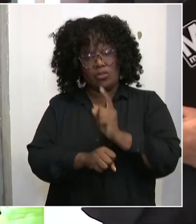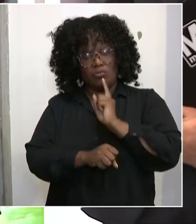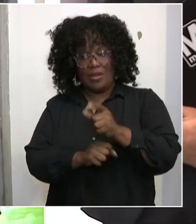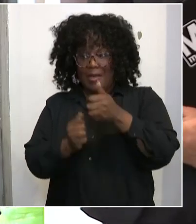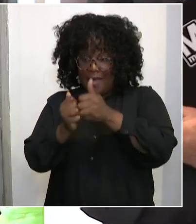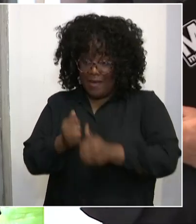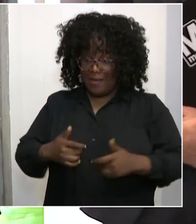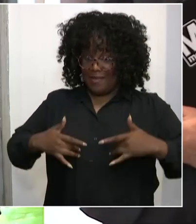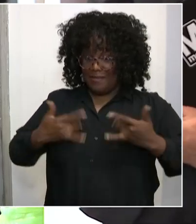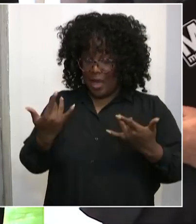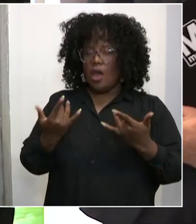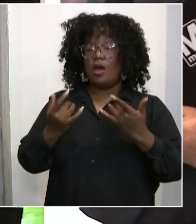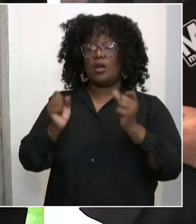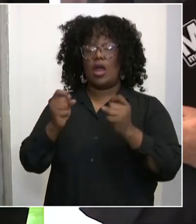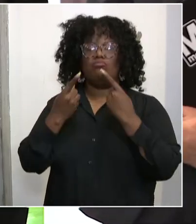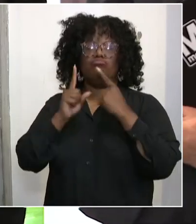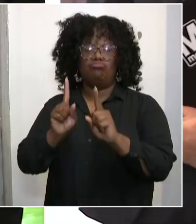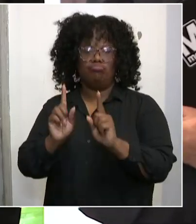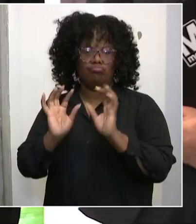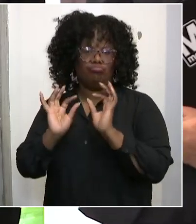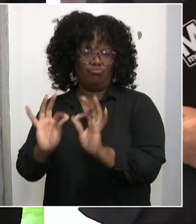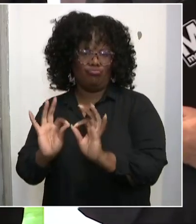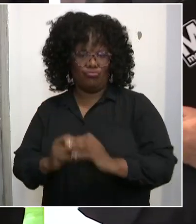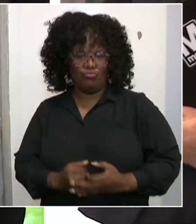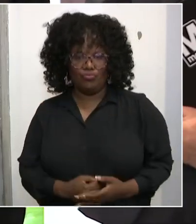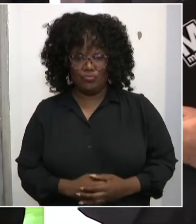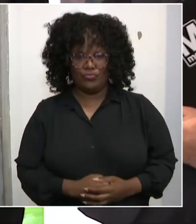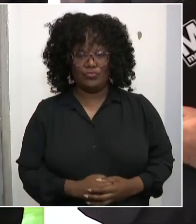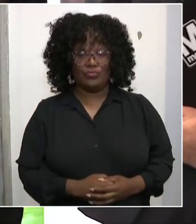We're committed to keeping the public informed throughout the duration of world ride.